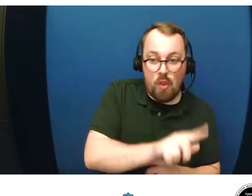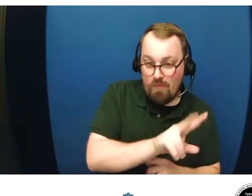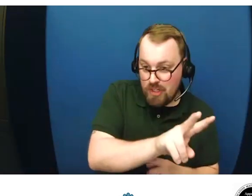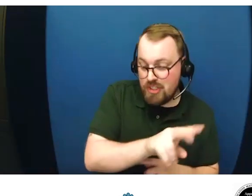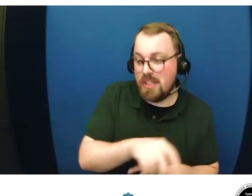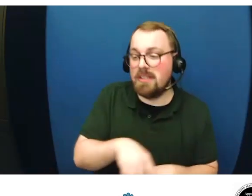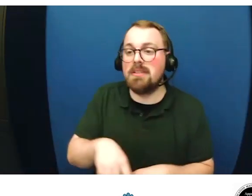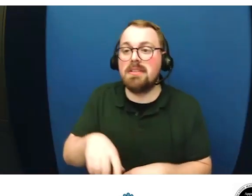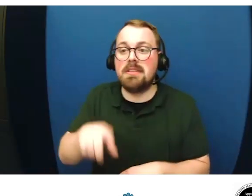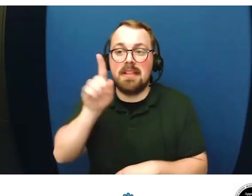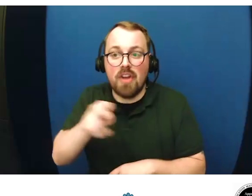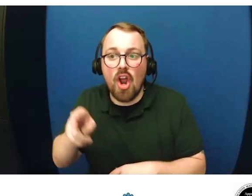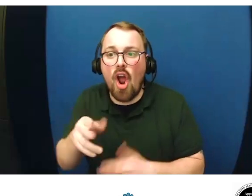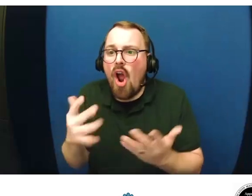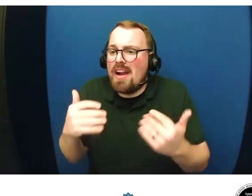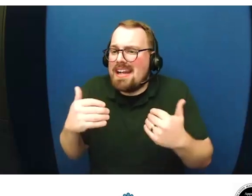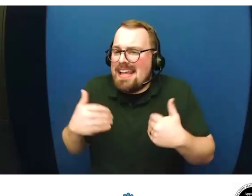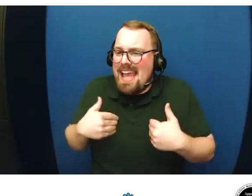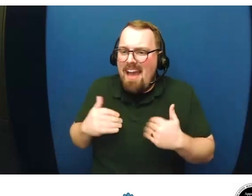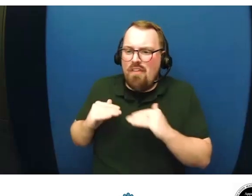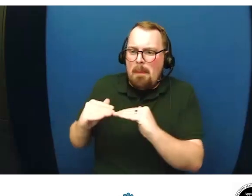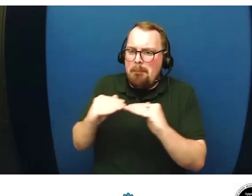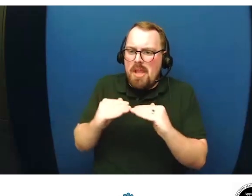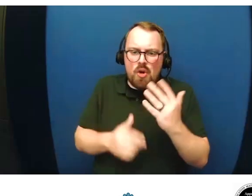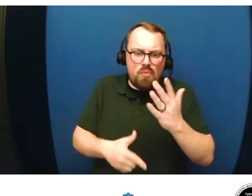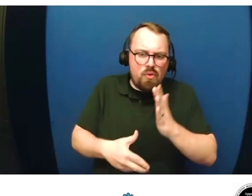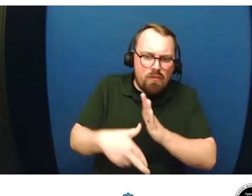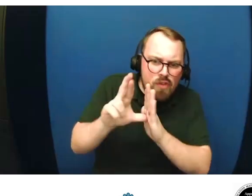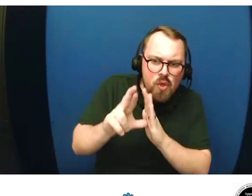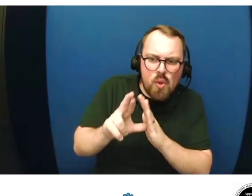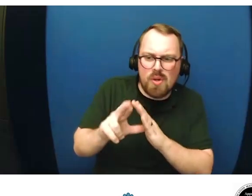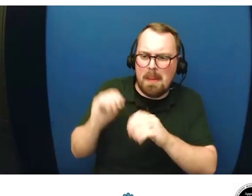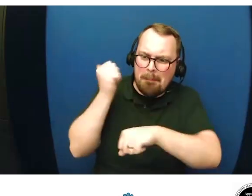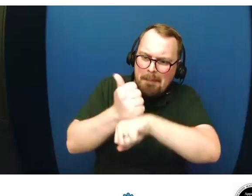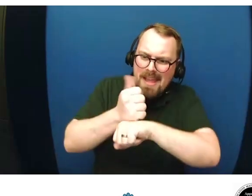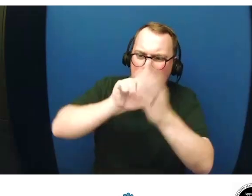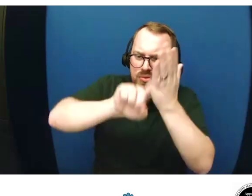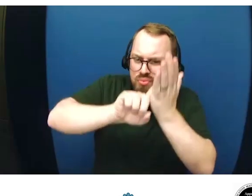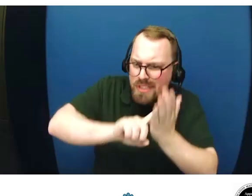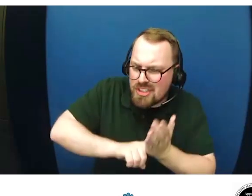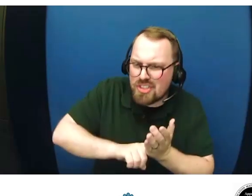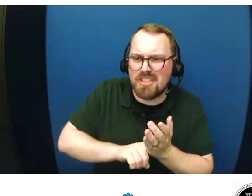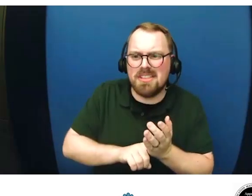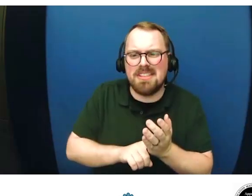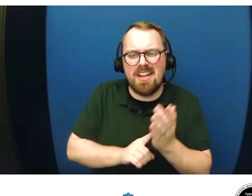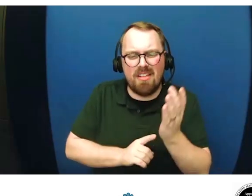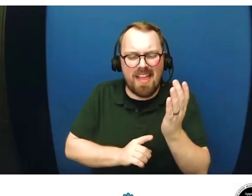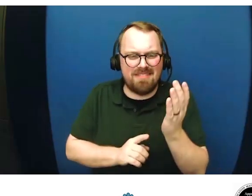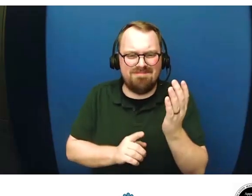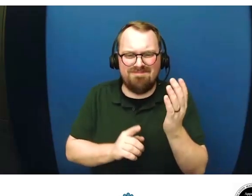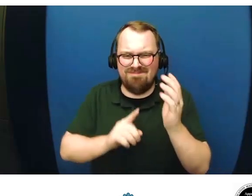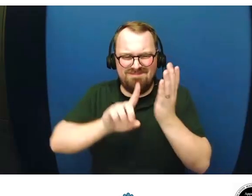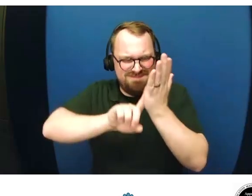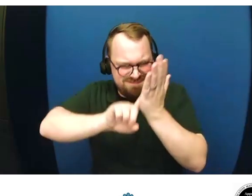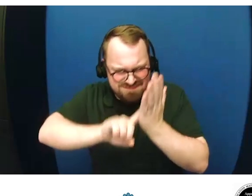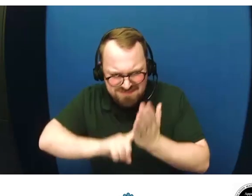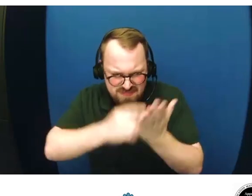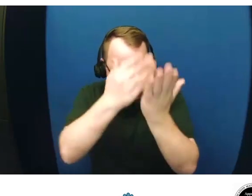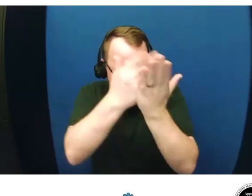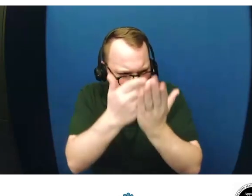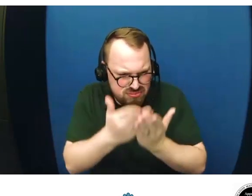is peer reviewed and research-based, and, like, very thorough everything,